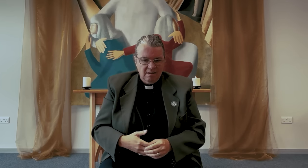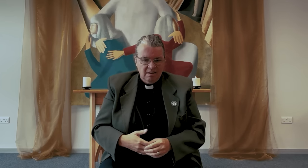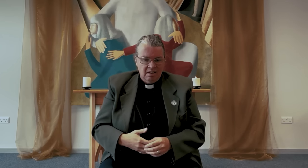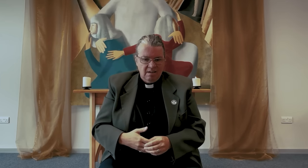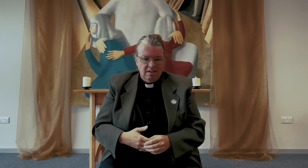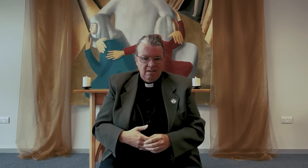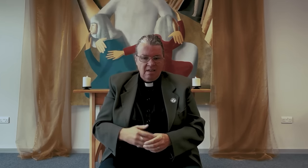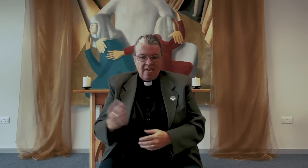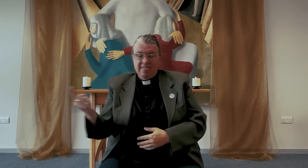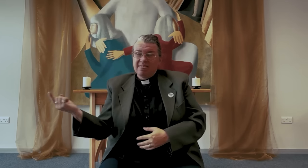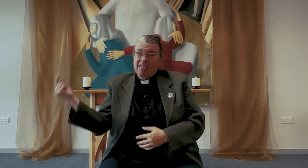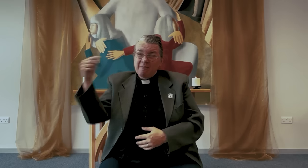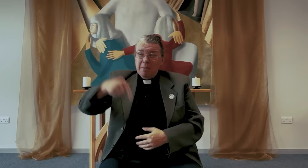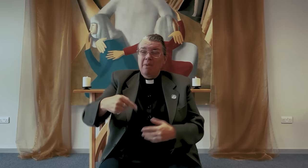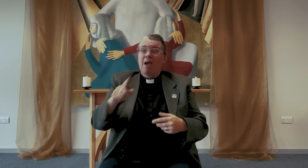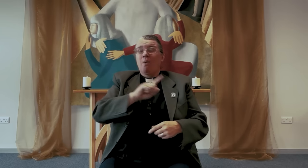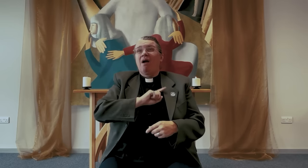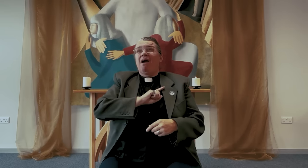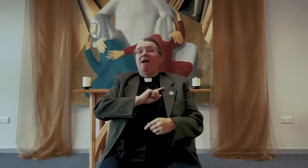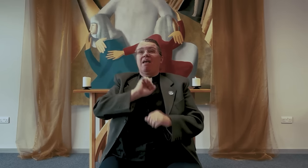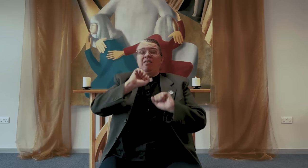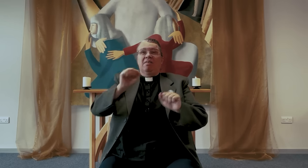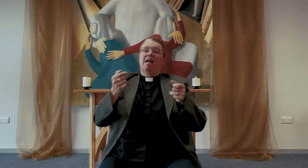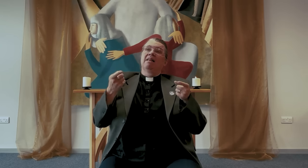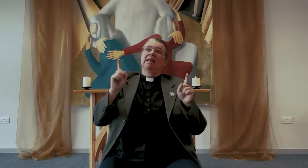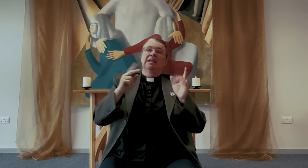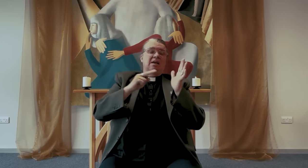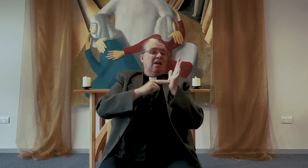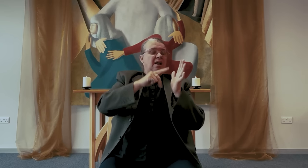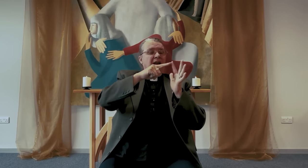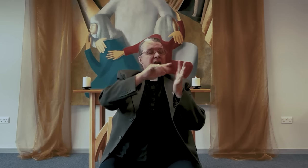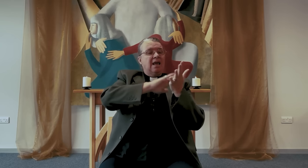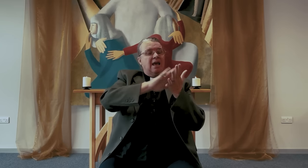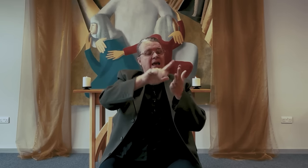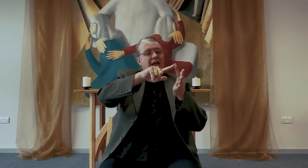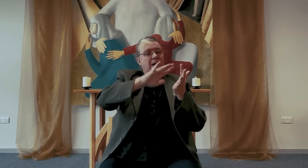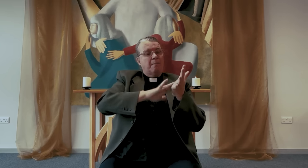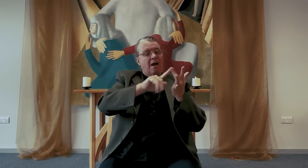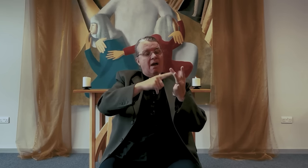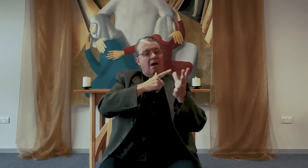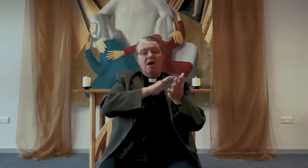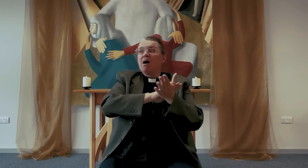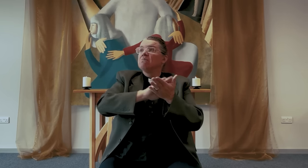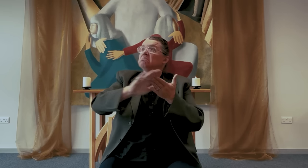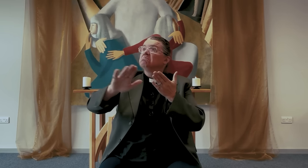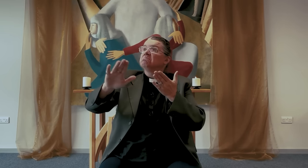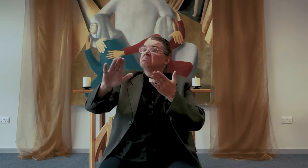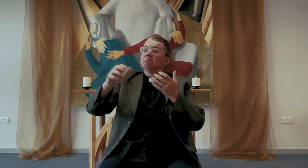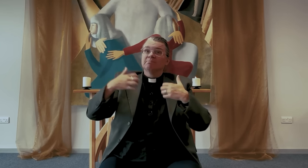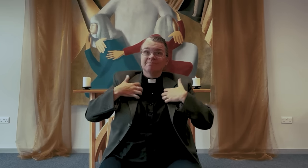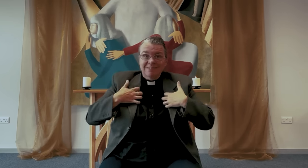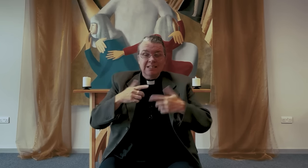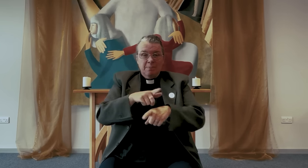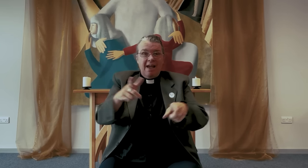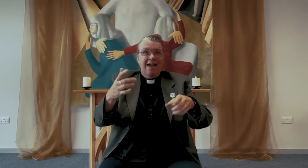Inspired and enthused by their leader, Nehemiah, they have joined together to travel back to Jerusalem